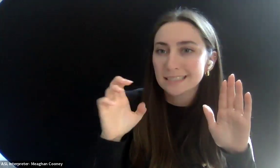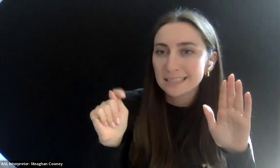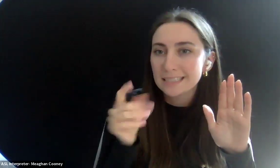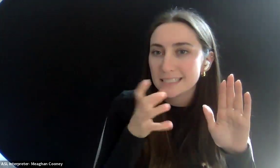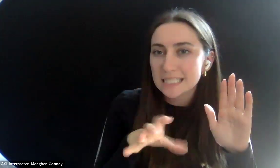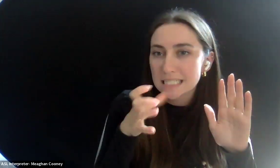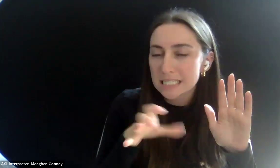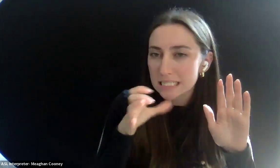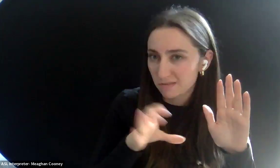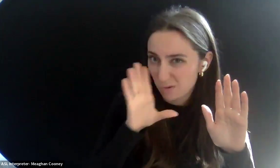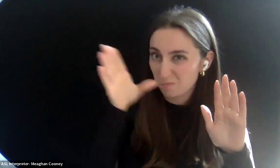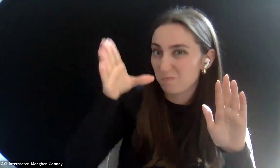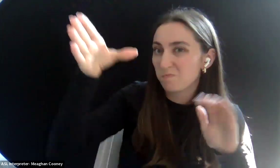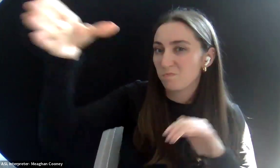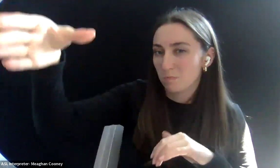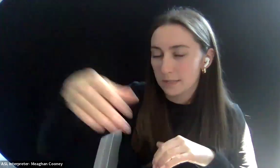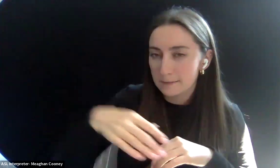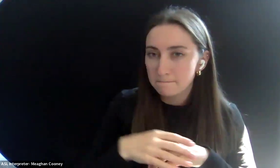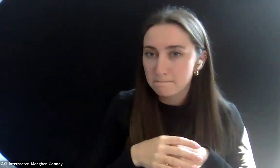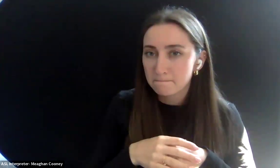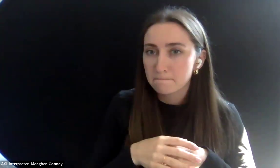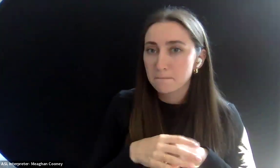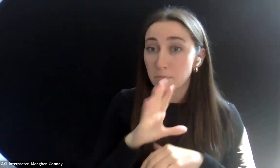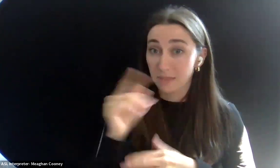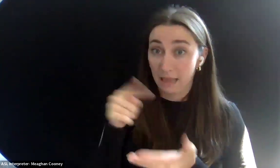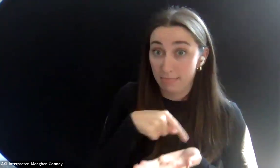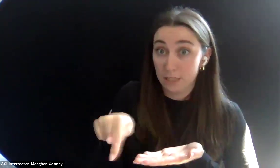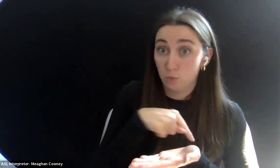And as we see even in the conditions this week, this is a